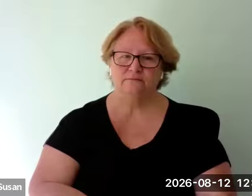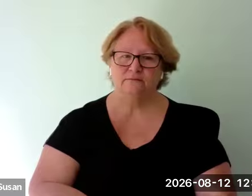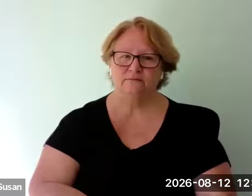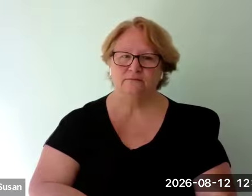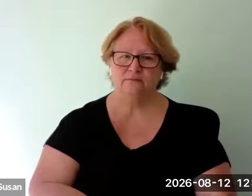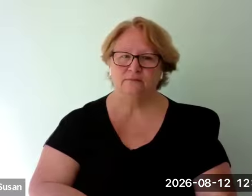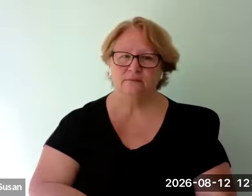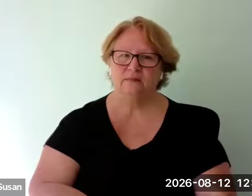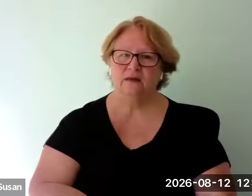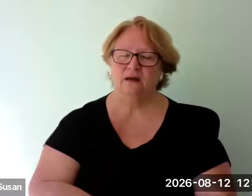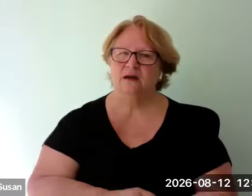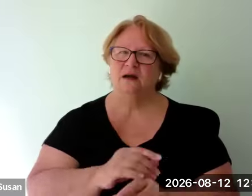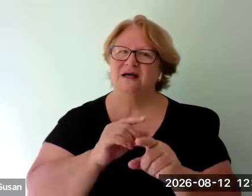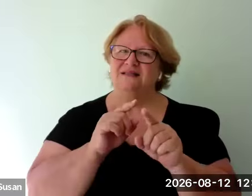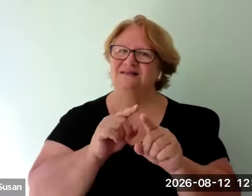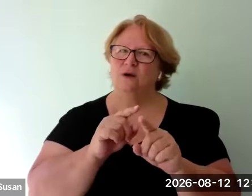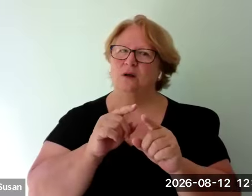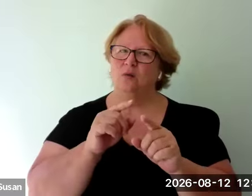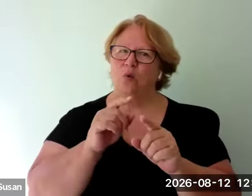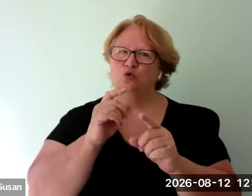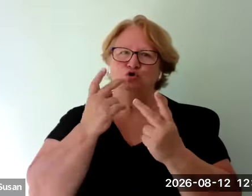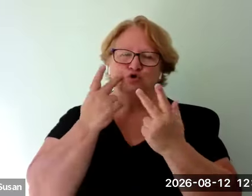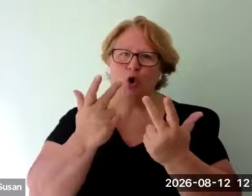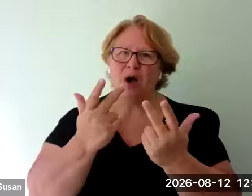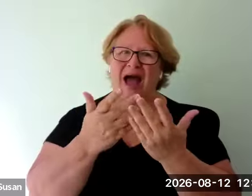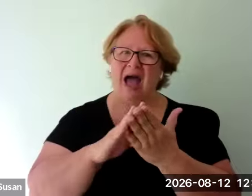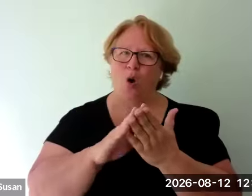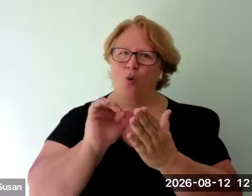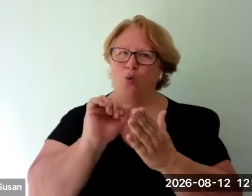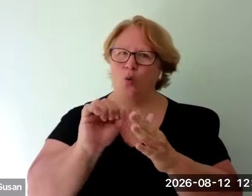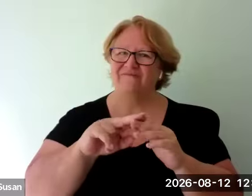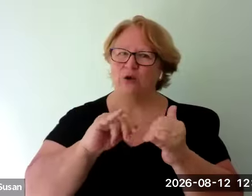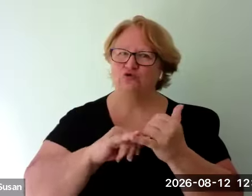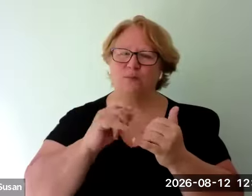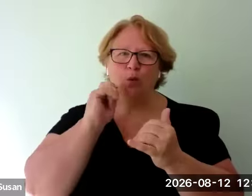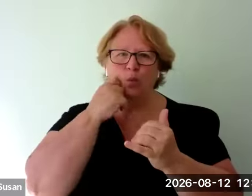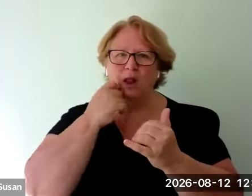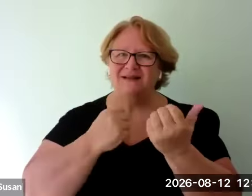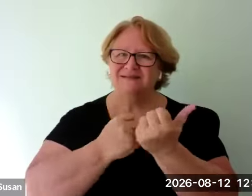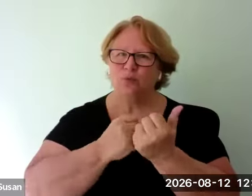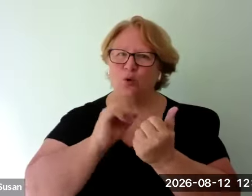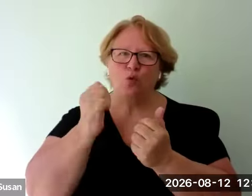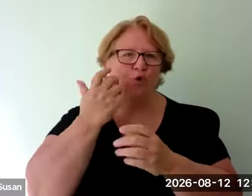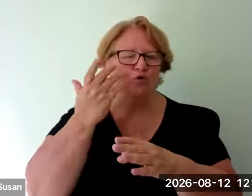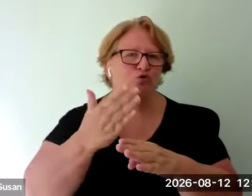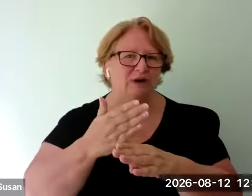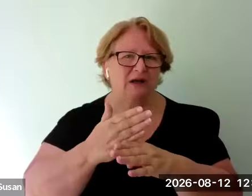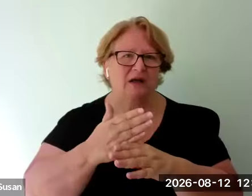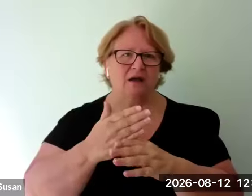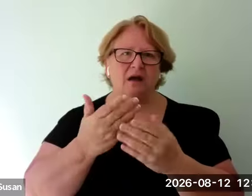and it is worth 30% and it has a word limit of up to 500 words. And so this criterion looks at how your Fellowship